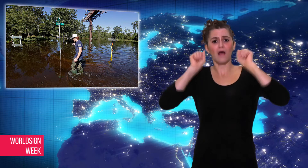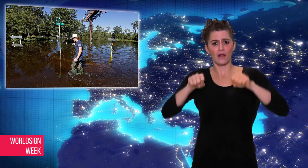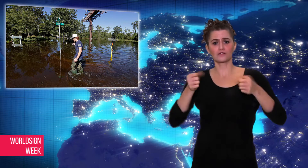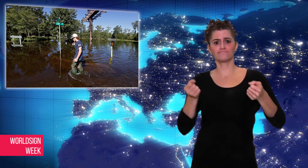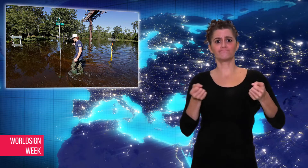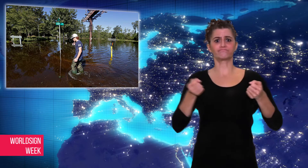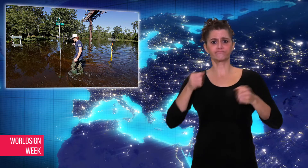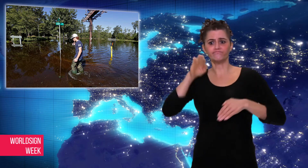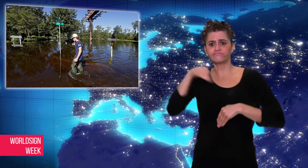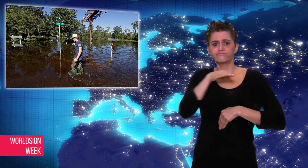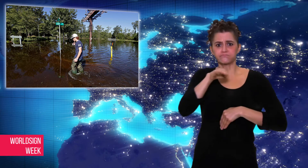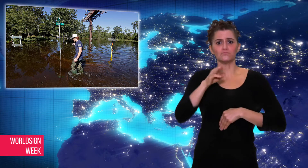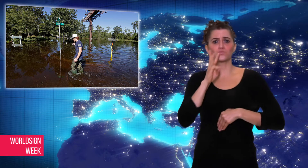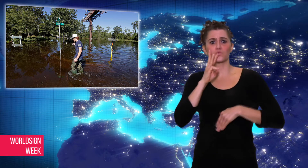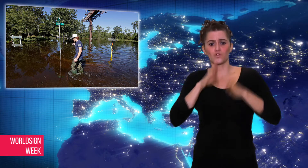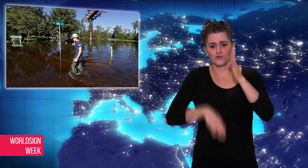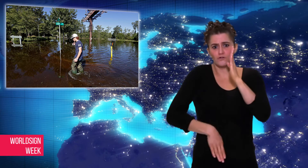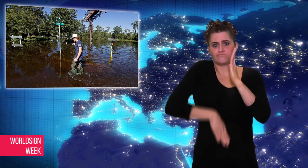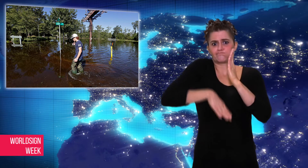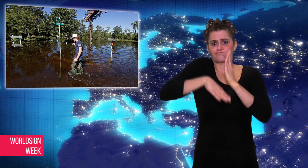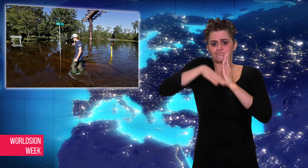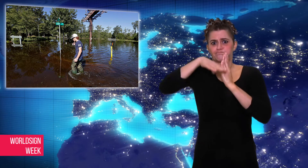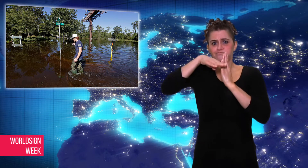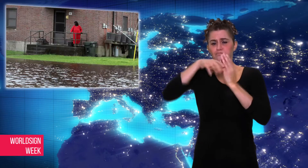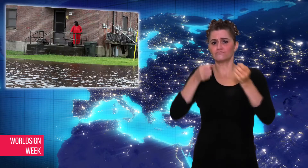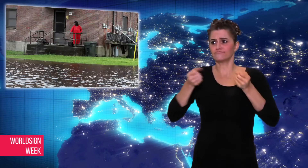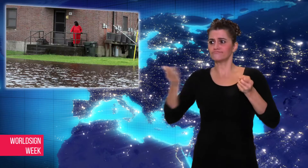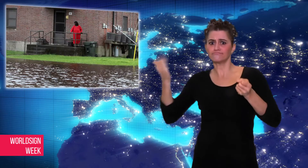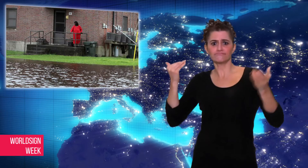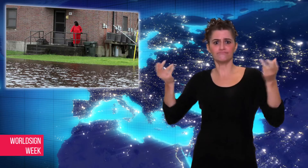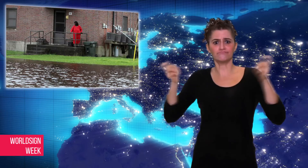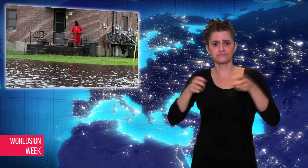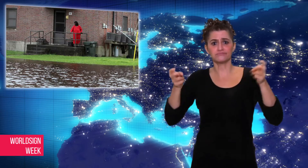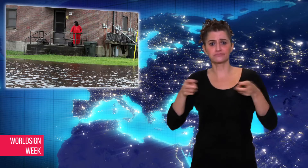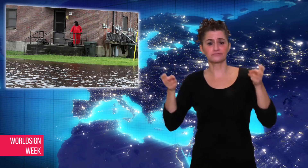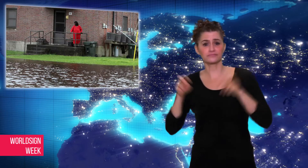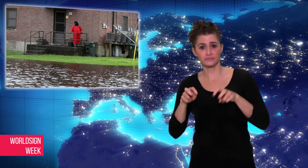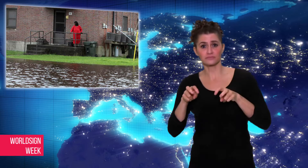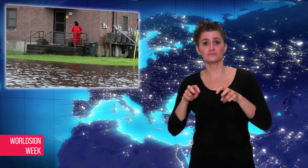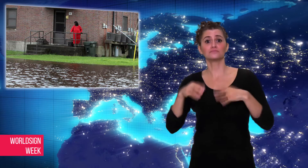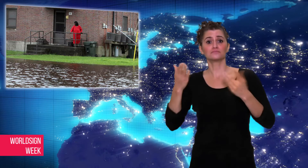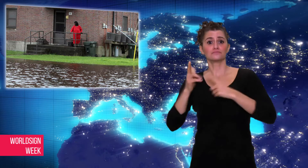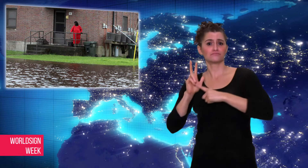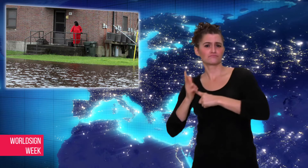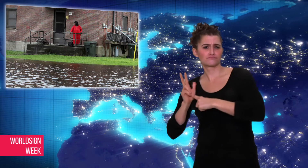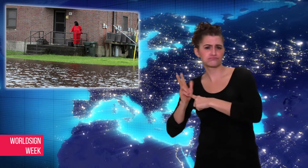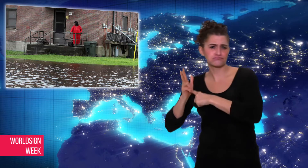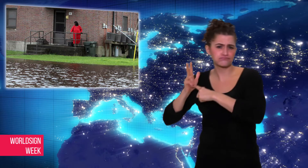helicopters, and boats to help people